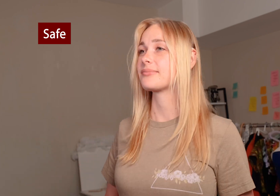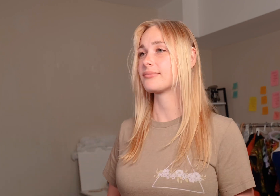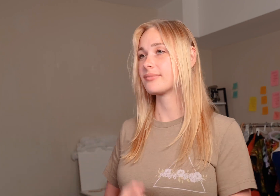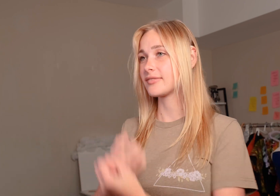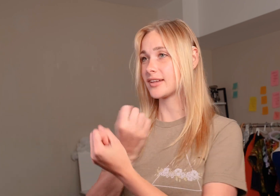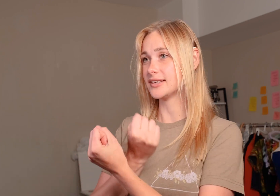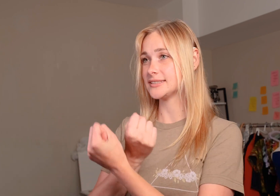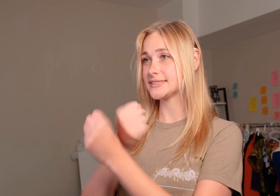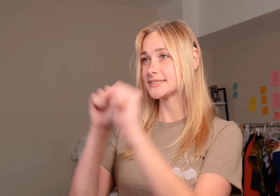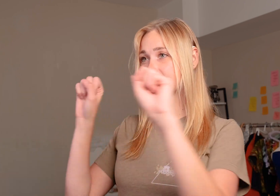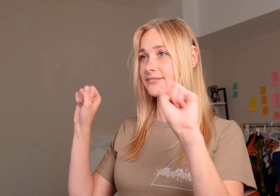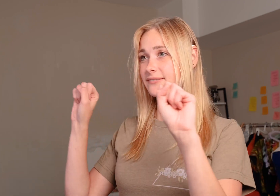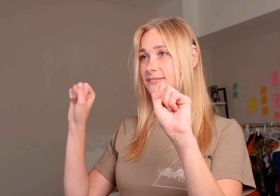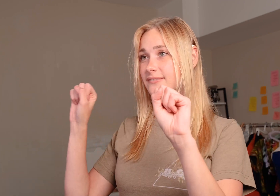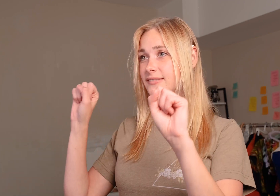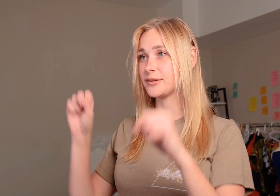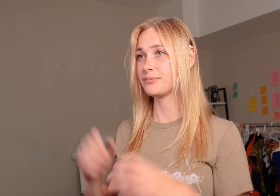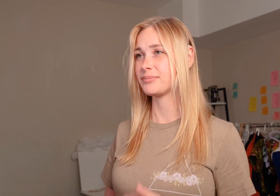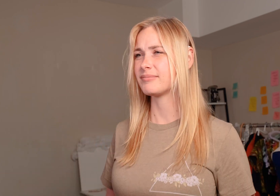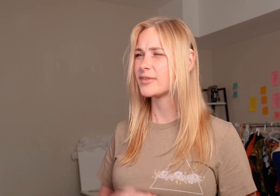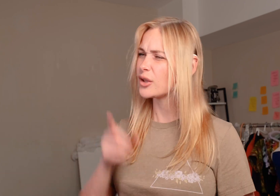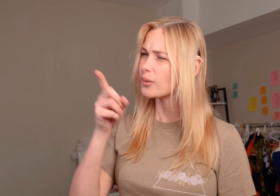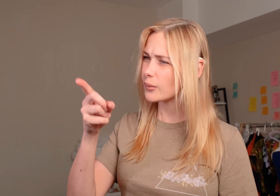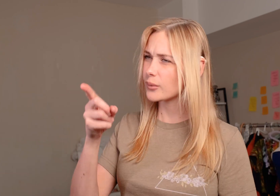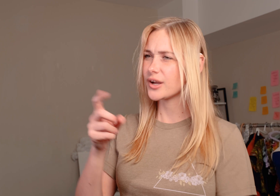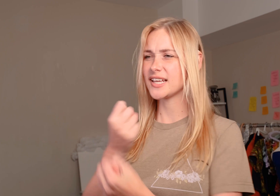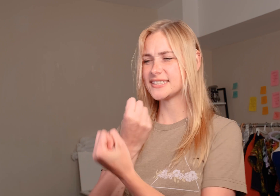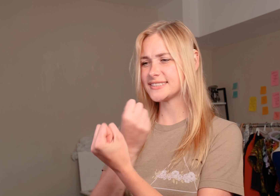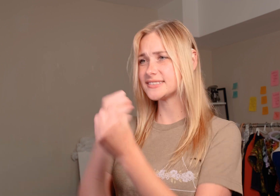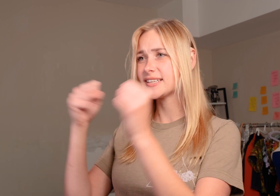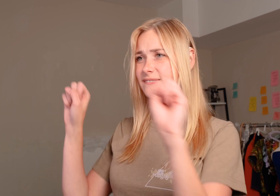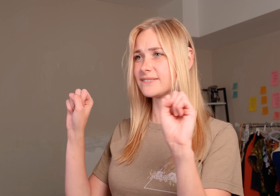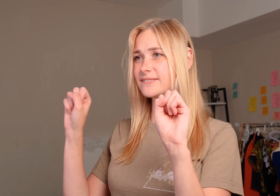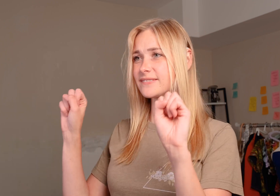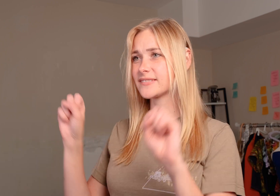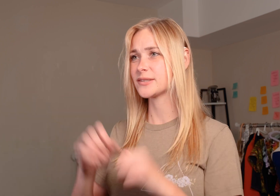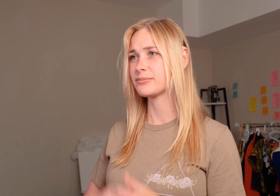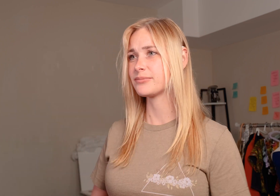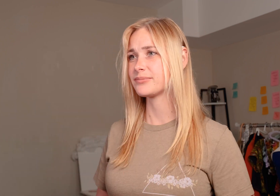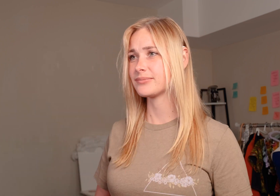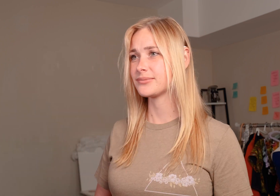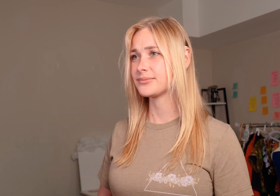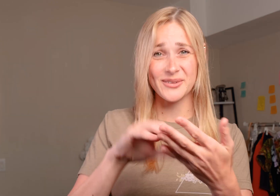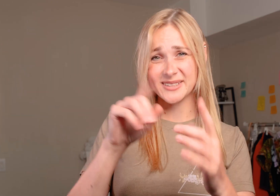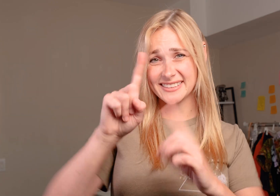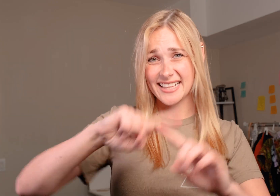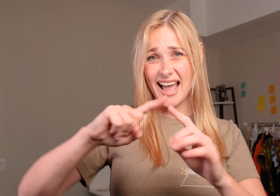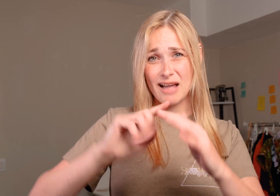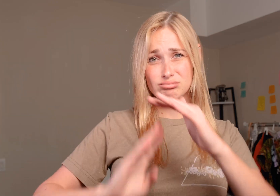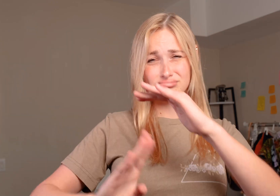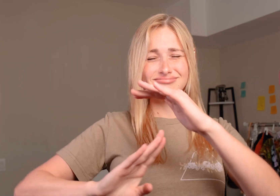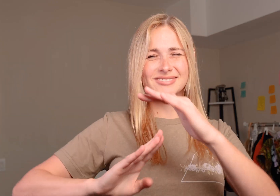"Safe." "You are safe." Learning these basic signs